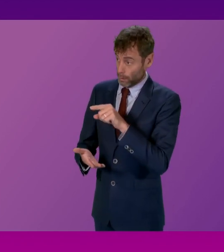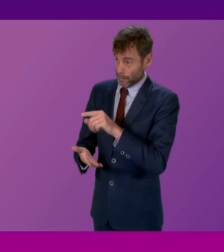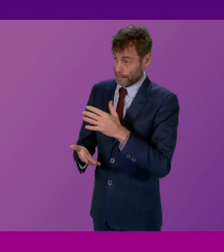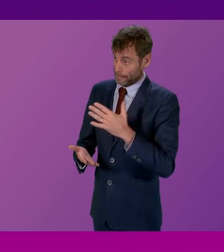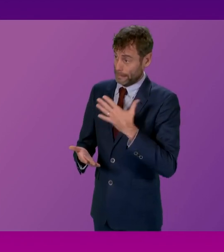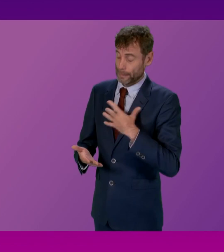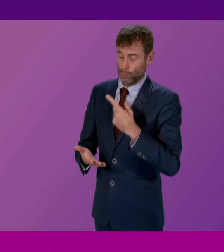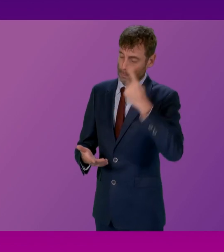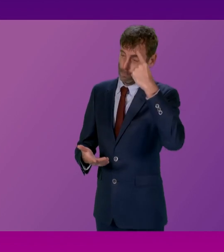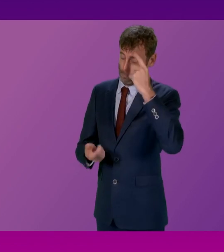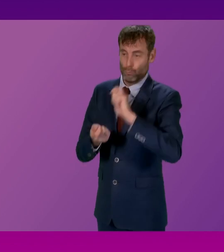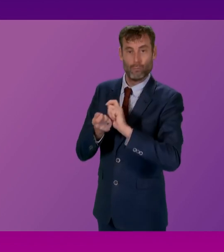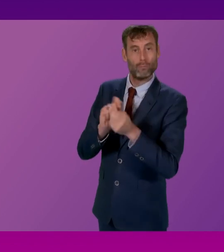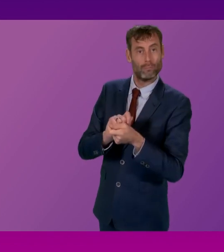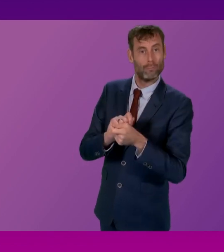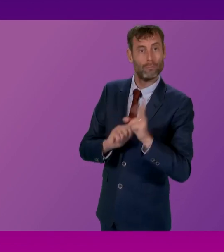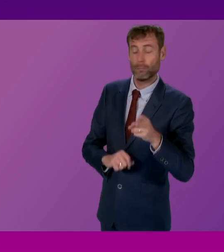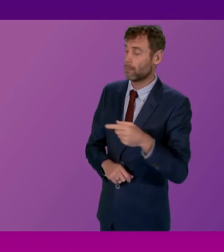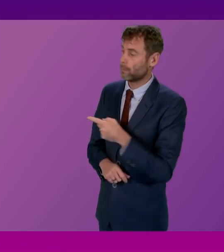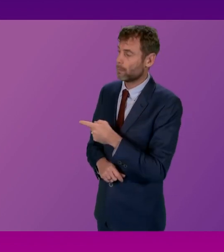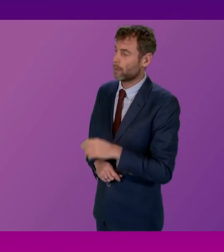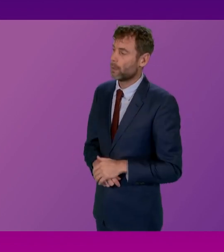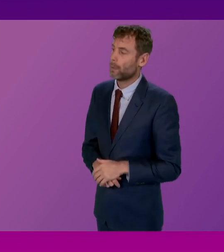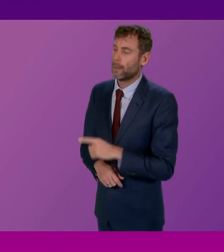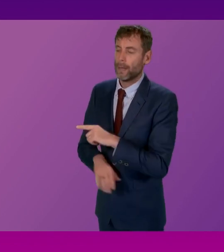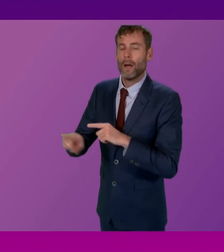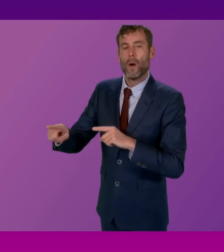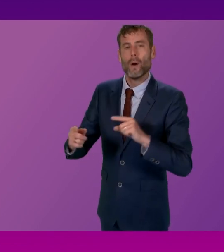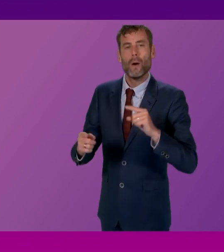The point that Mr Ross raises is not a point of order.